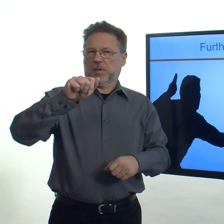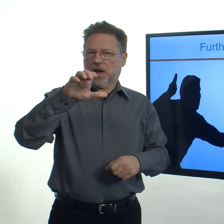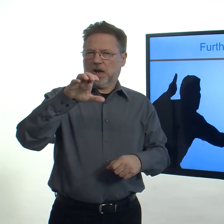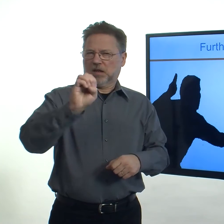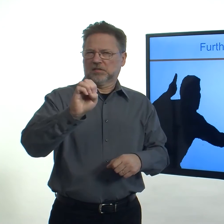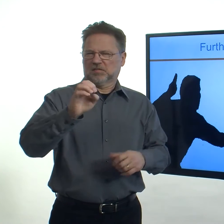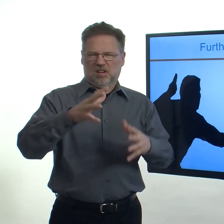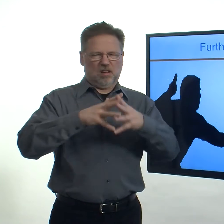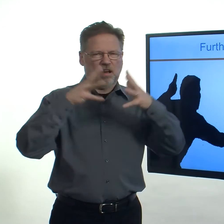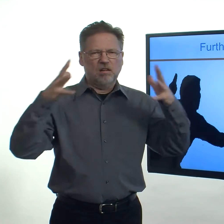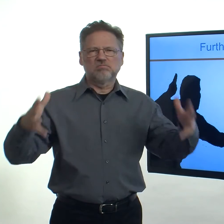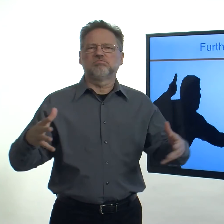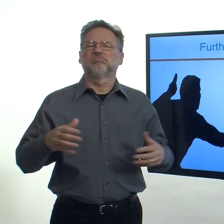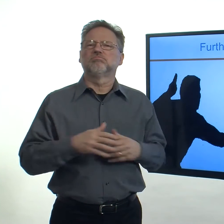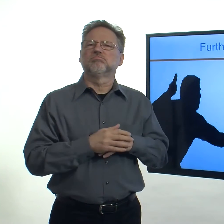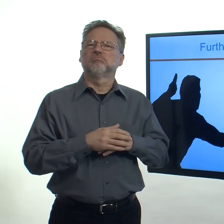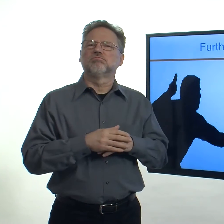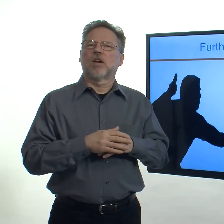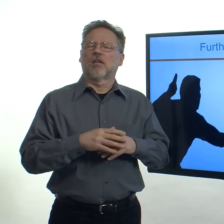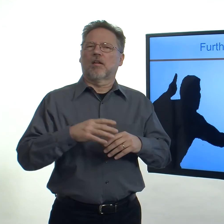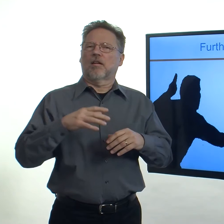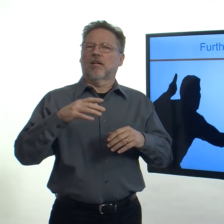Sign language uses space a great deal.